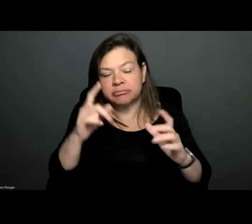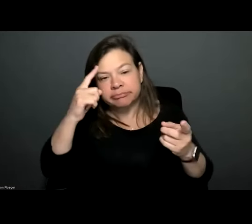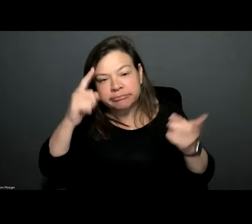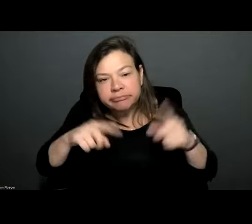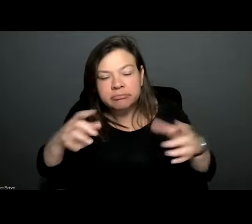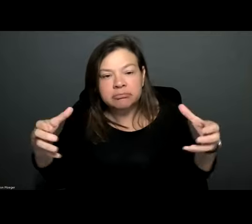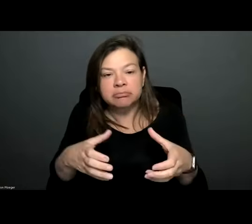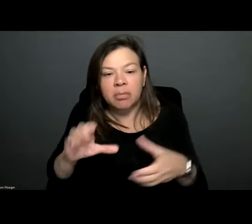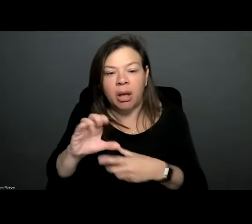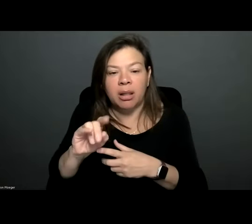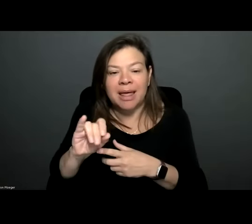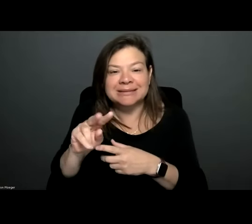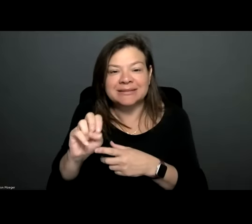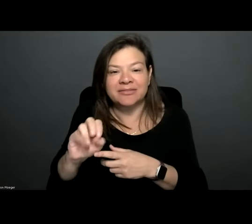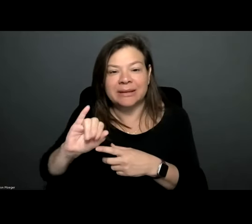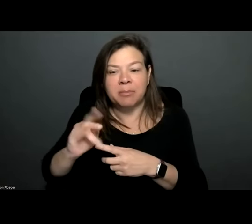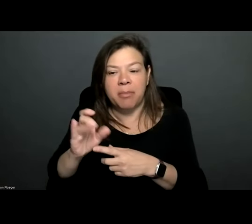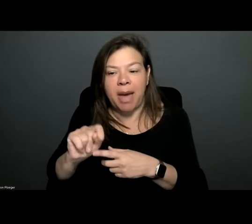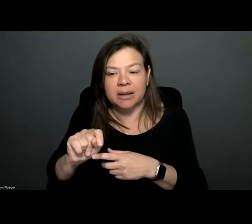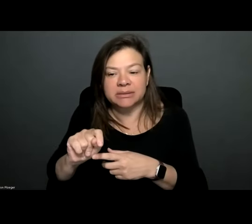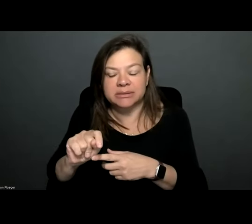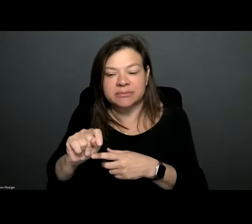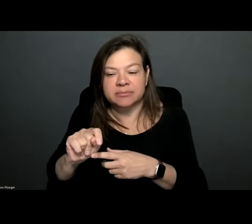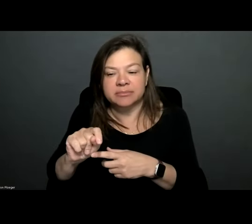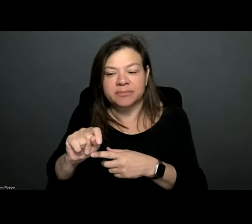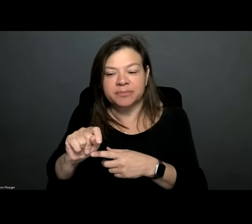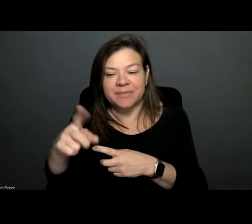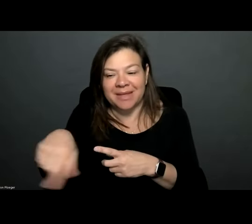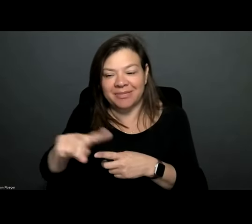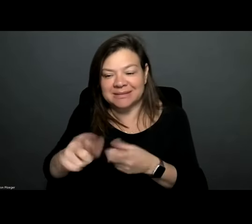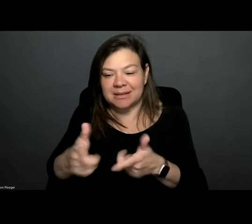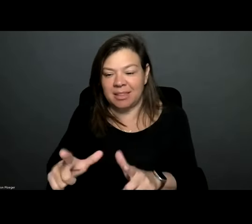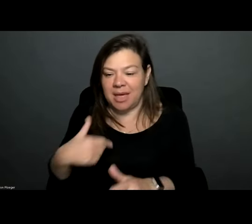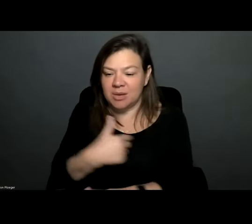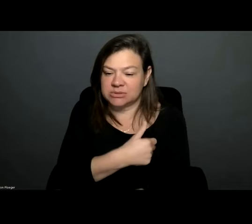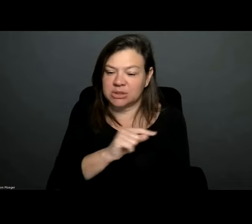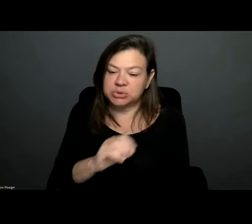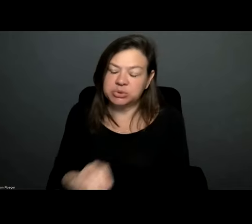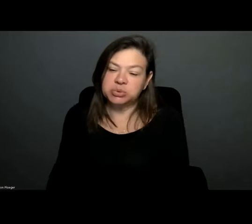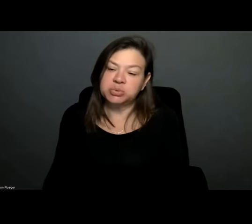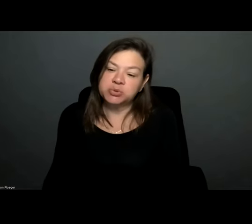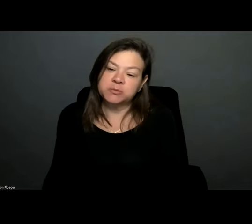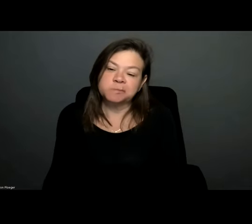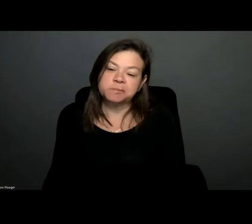in ways that allow us to really redefine